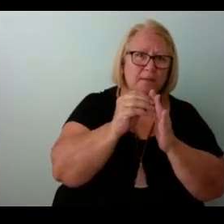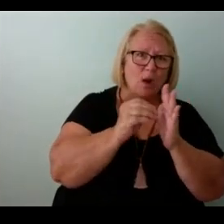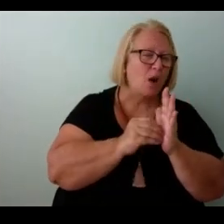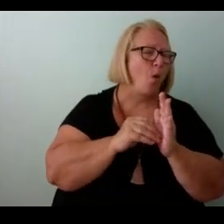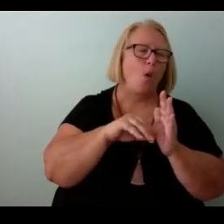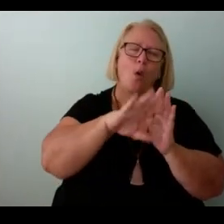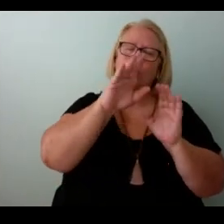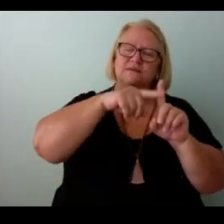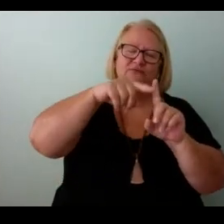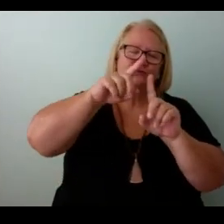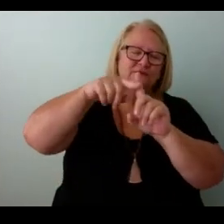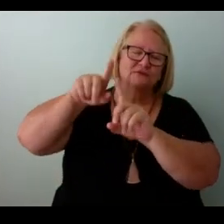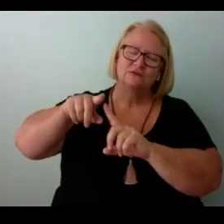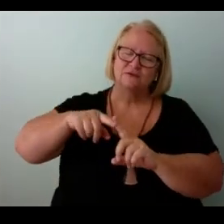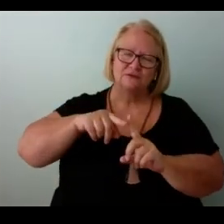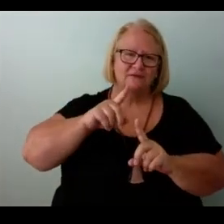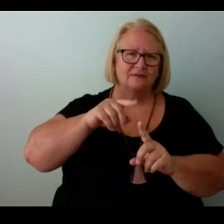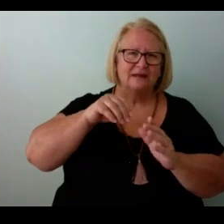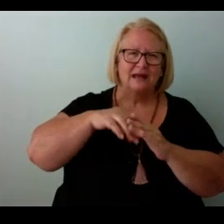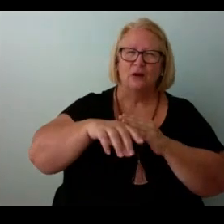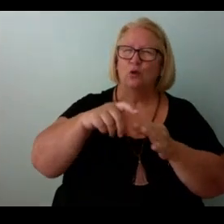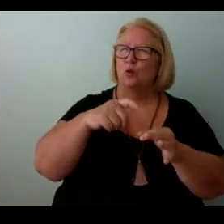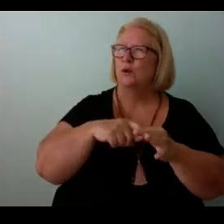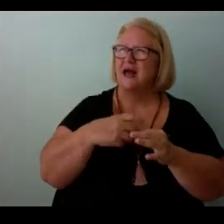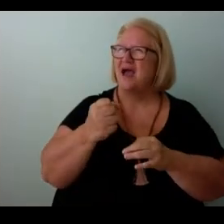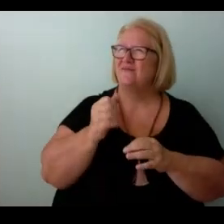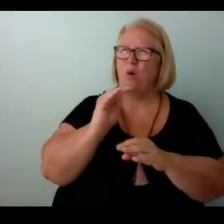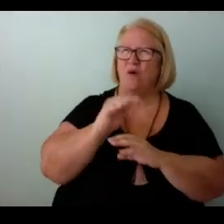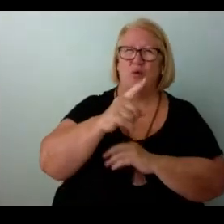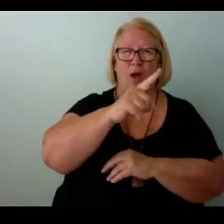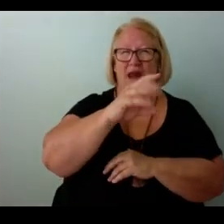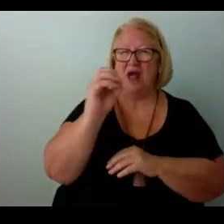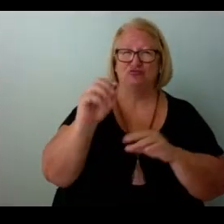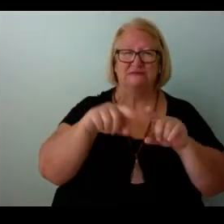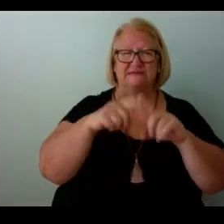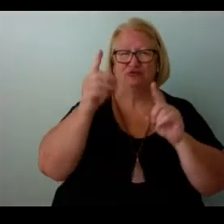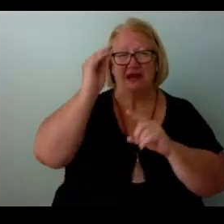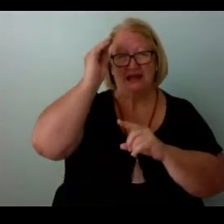We've got over 100 counsellors in QLD at the moment. Something like that.